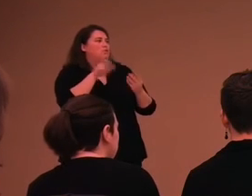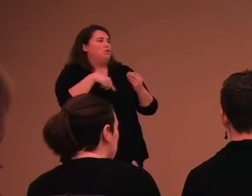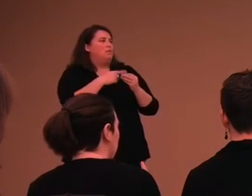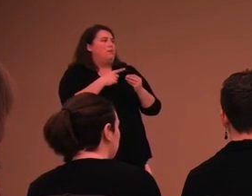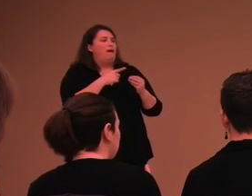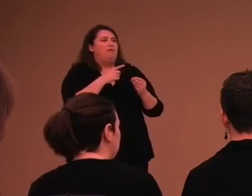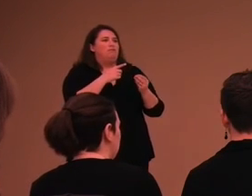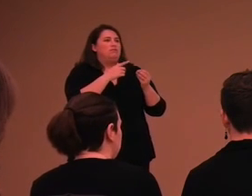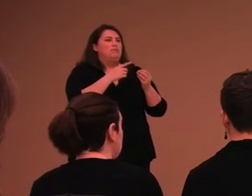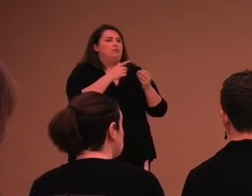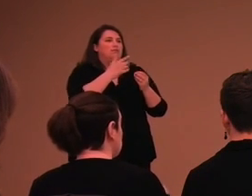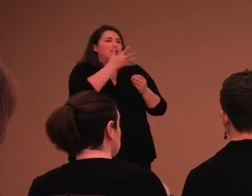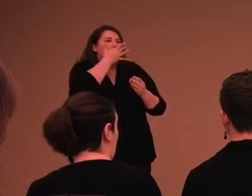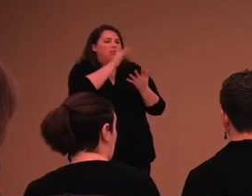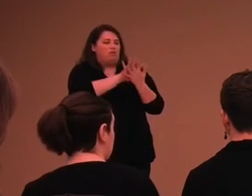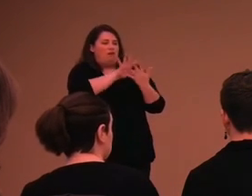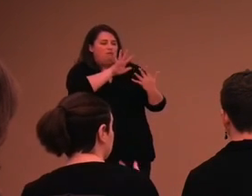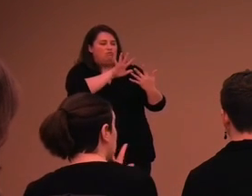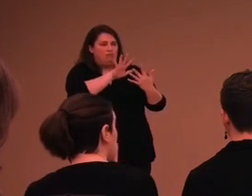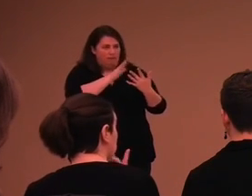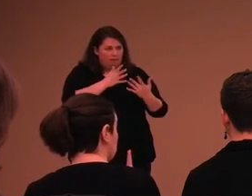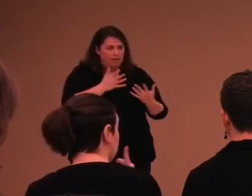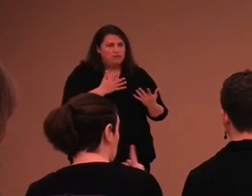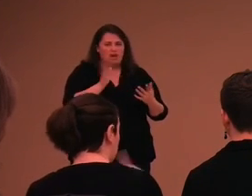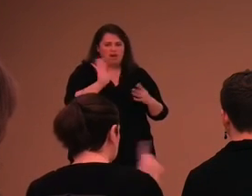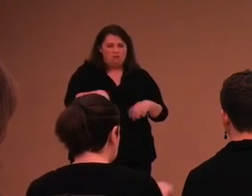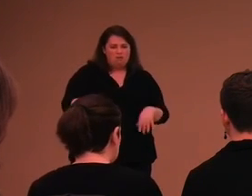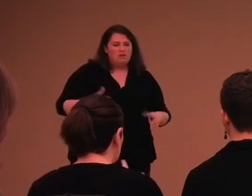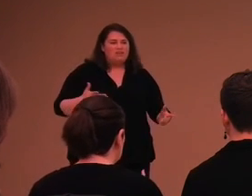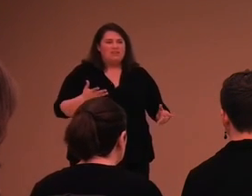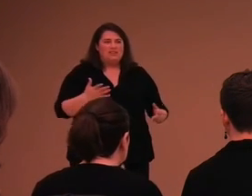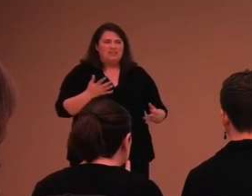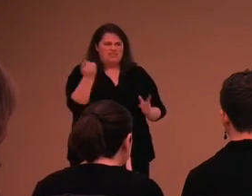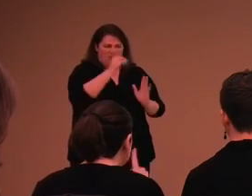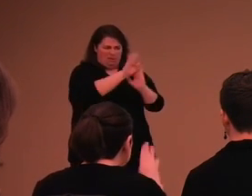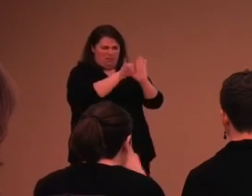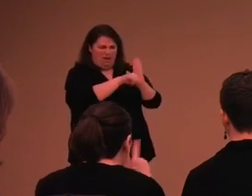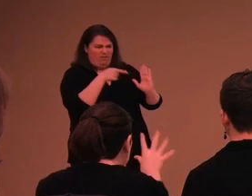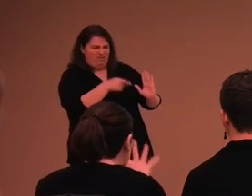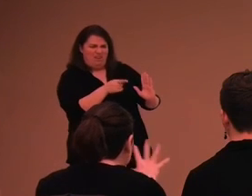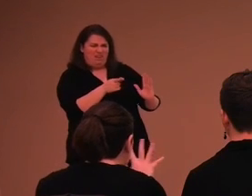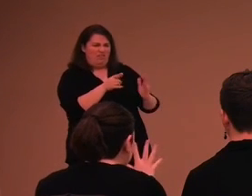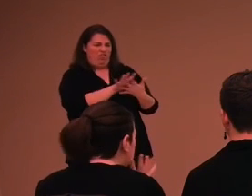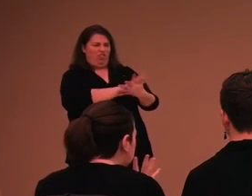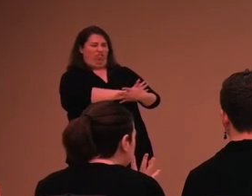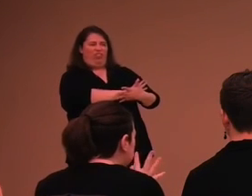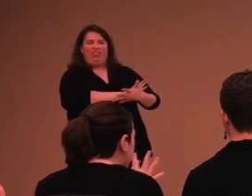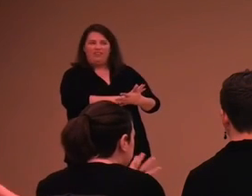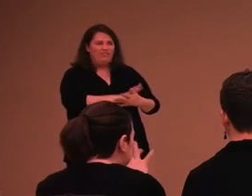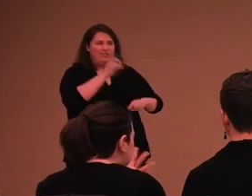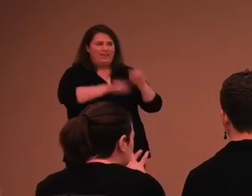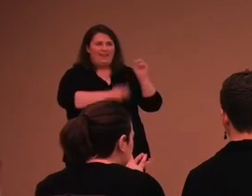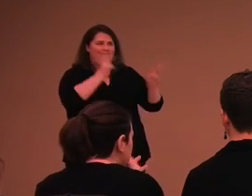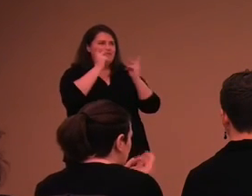Contrast of colors and the fact that whoa there's something in the background there of the overlaying text It's not going to be visually any clearer